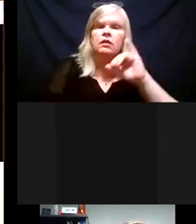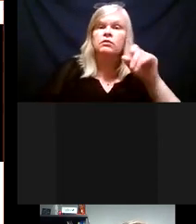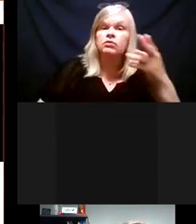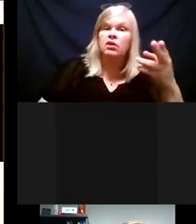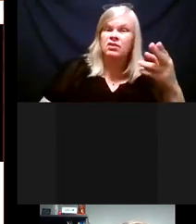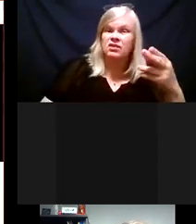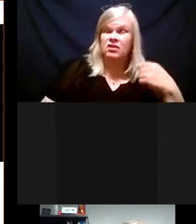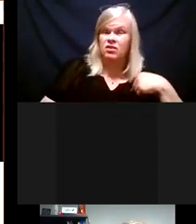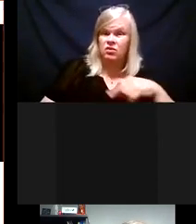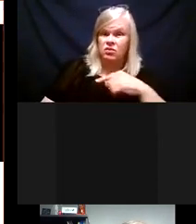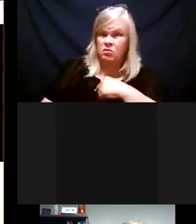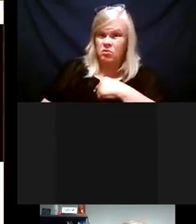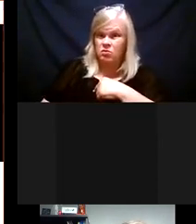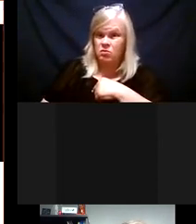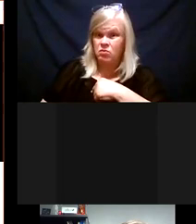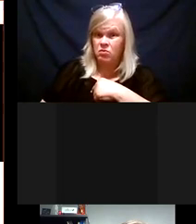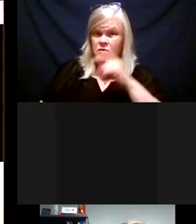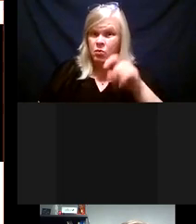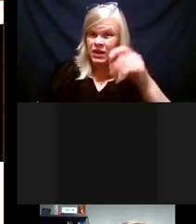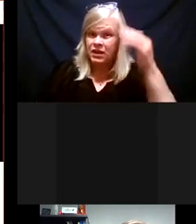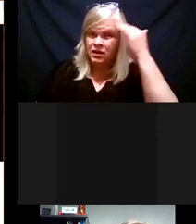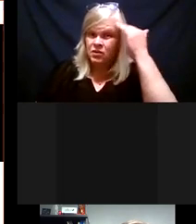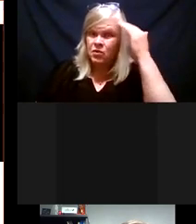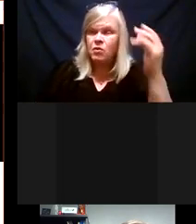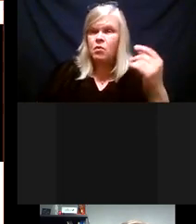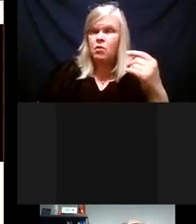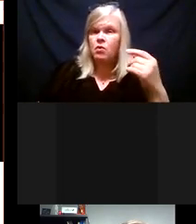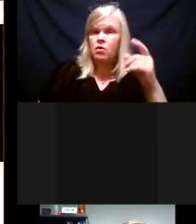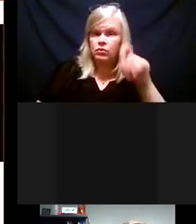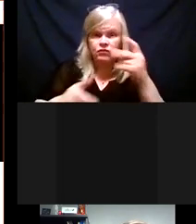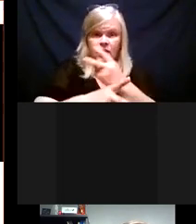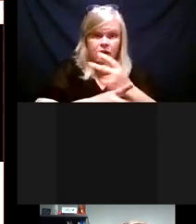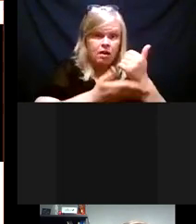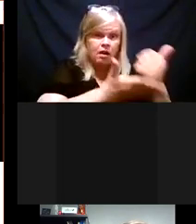THOSE OUT, WE REALLY NEED TO KNOW THINGS LIKE IS THERE JOINT